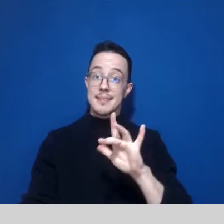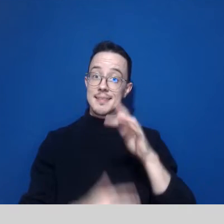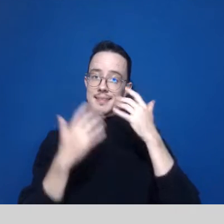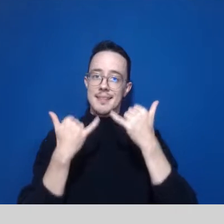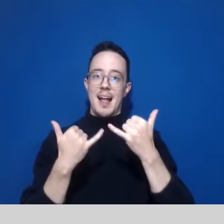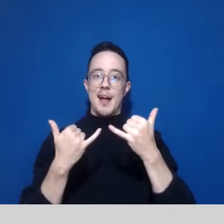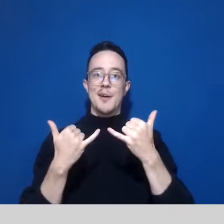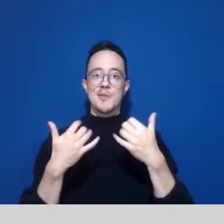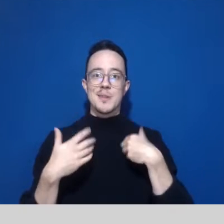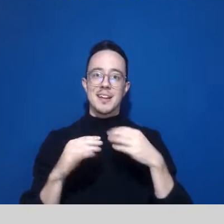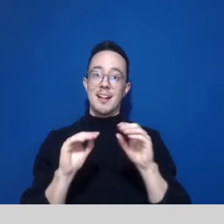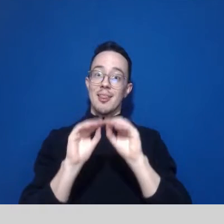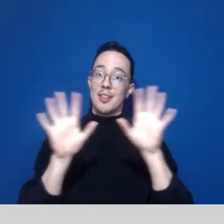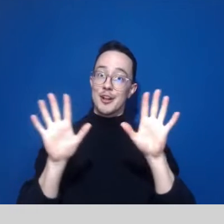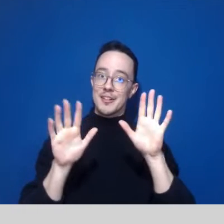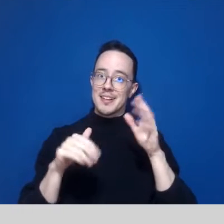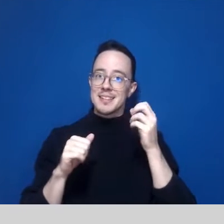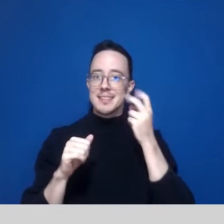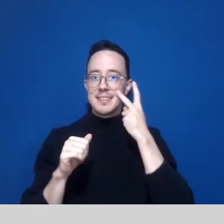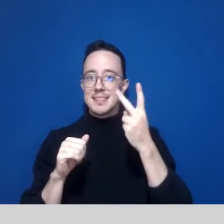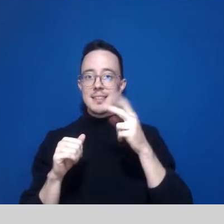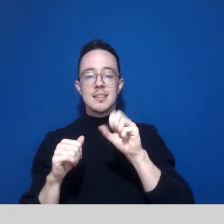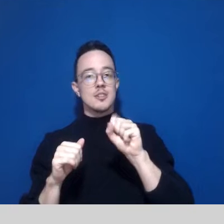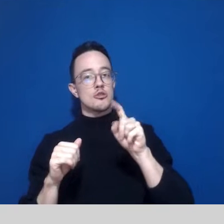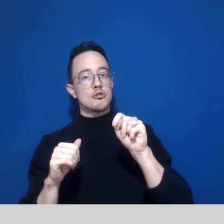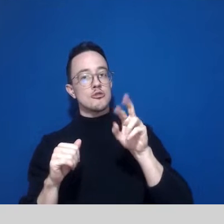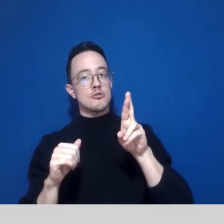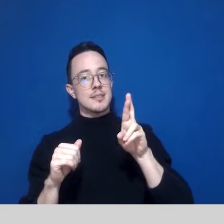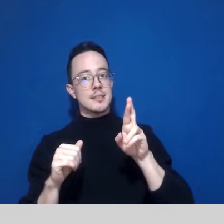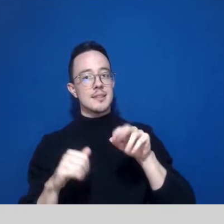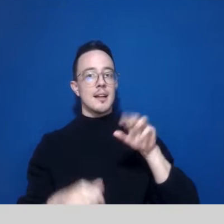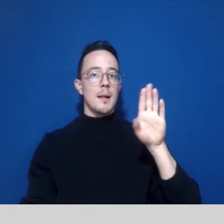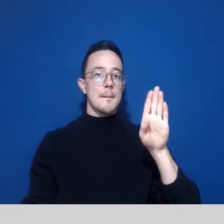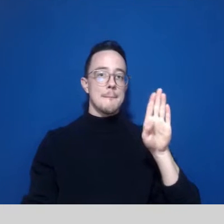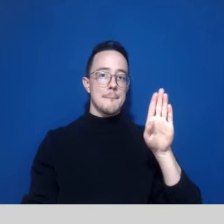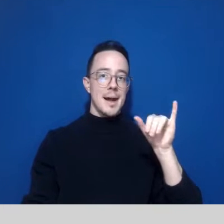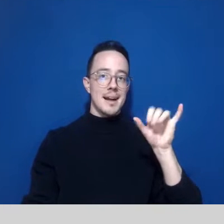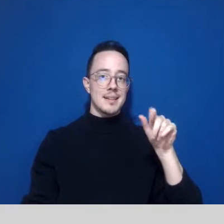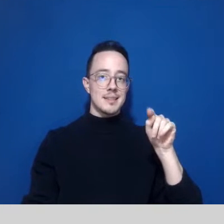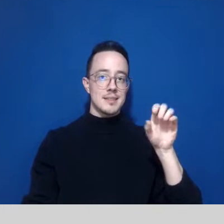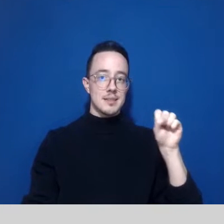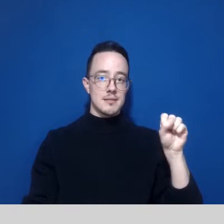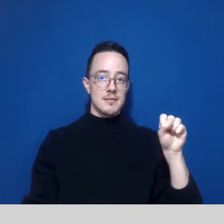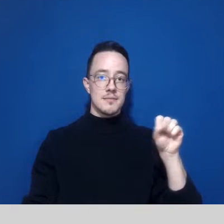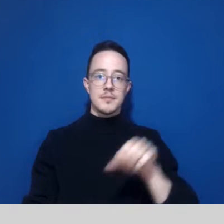In Python 3 now, fortunately we can distinguish absolutely clearly between the strings and the bytes.